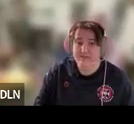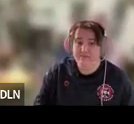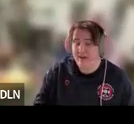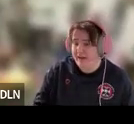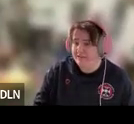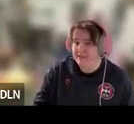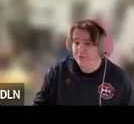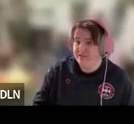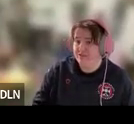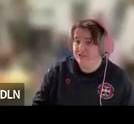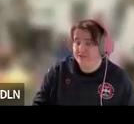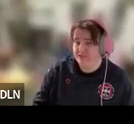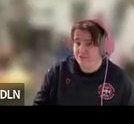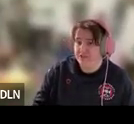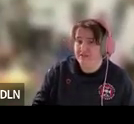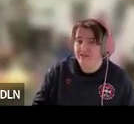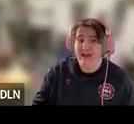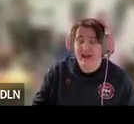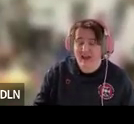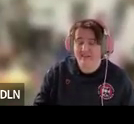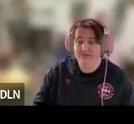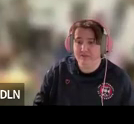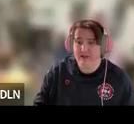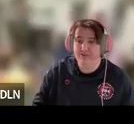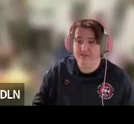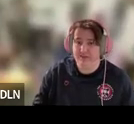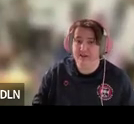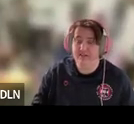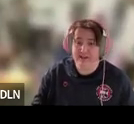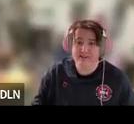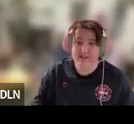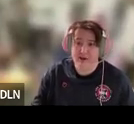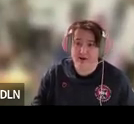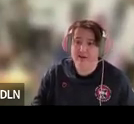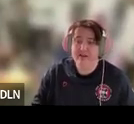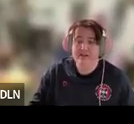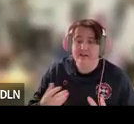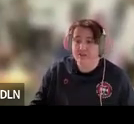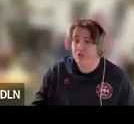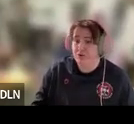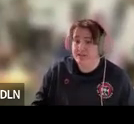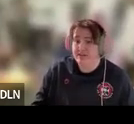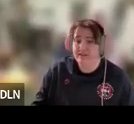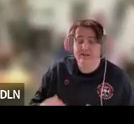and as a research institution, they have to allow you to file an SAR. It's your data,